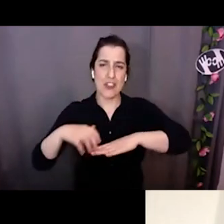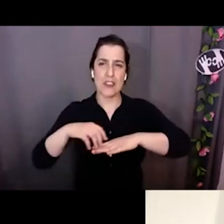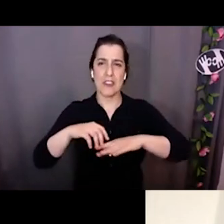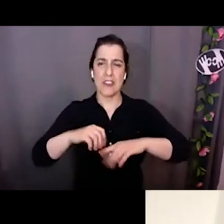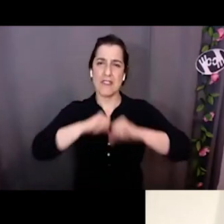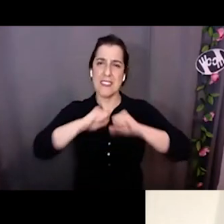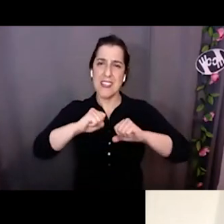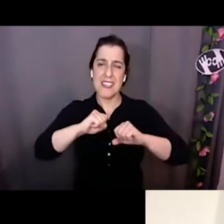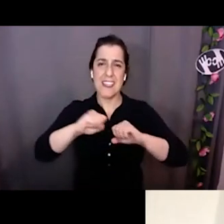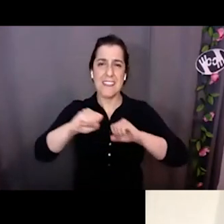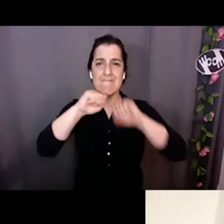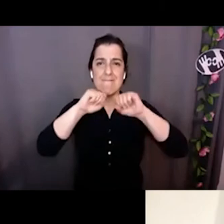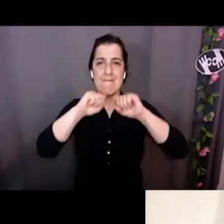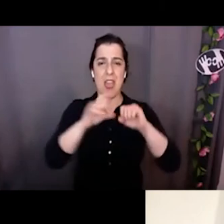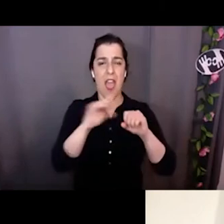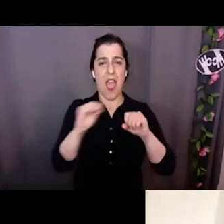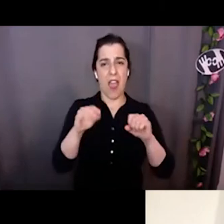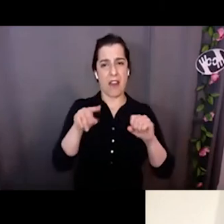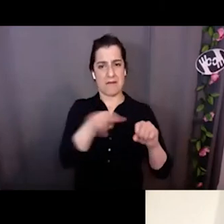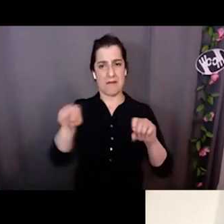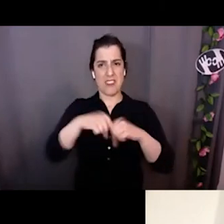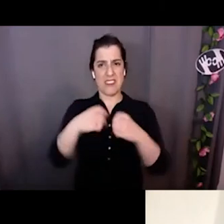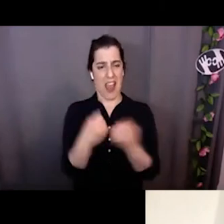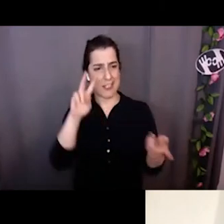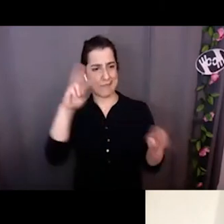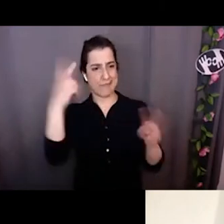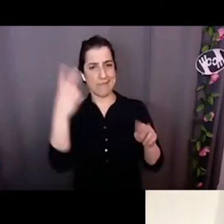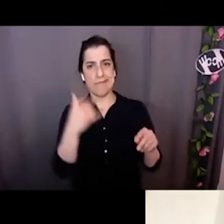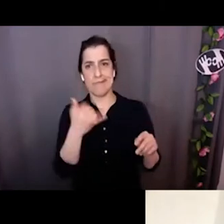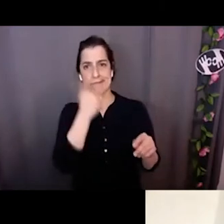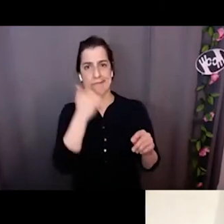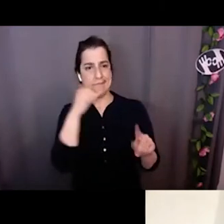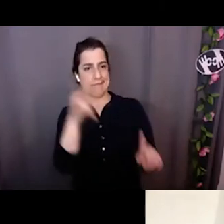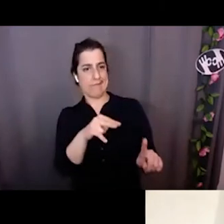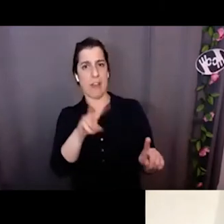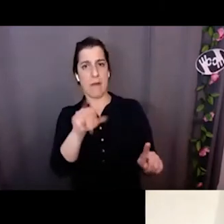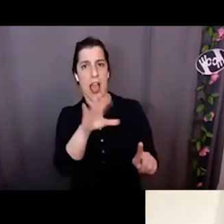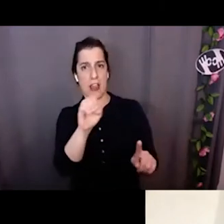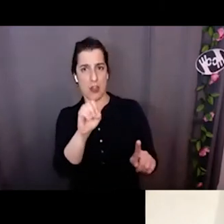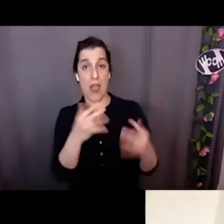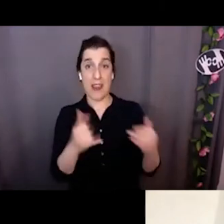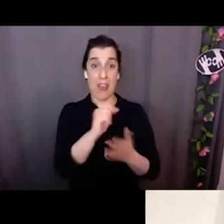a new perspective on resilience and shared value. So in these last couple of minutes, uh, to union Chancey,